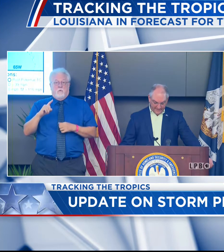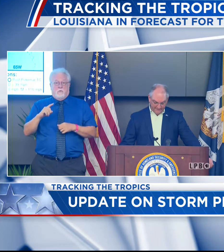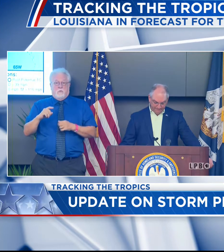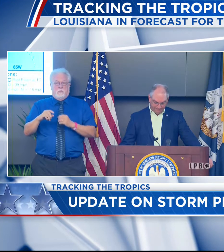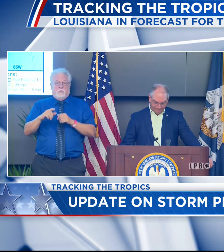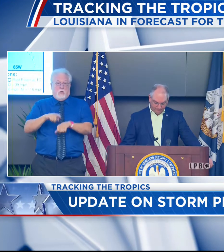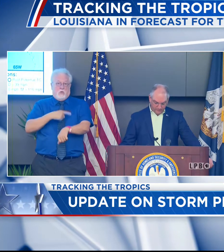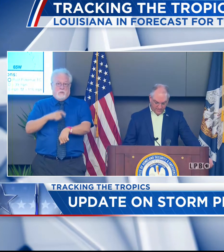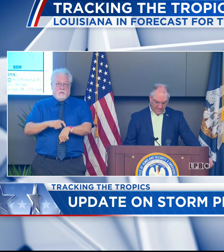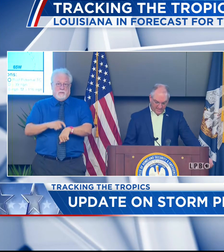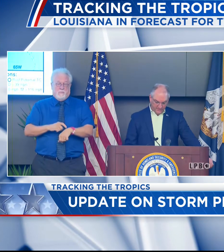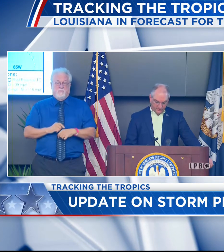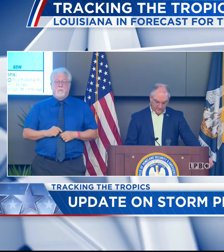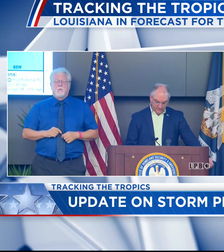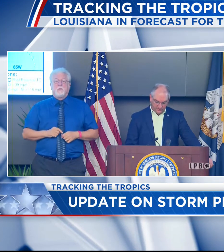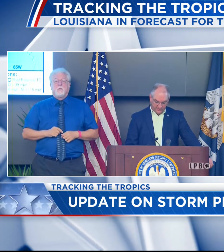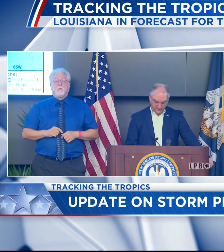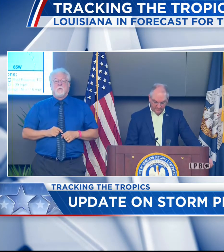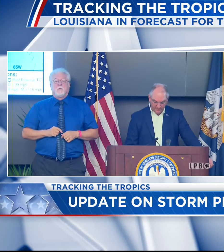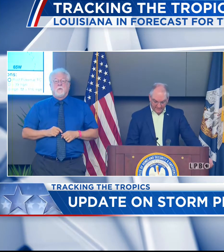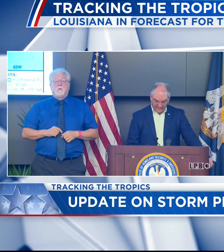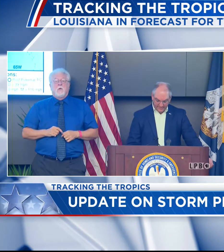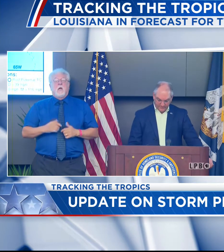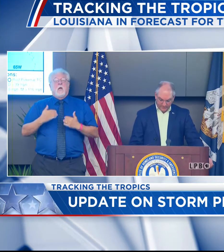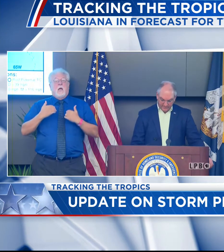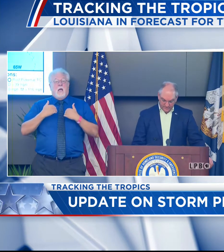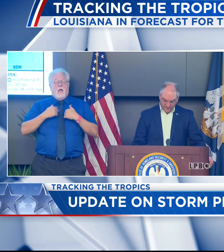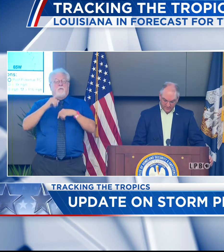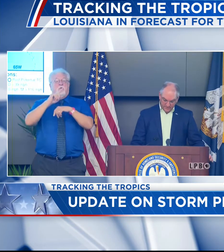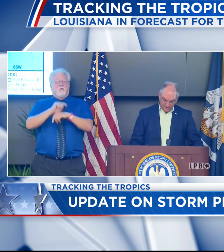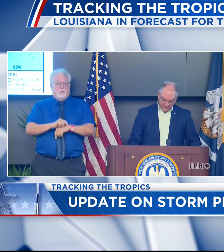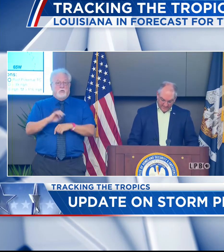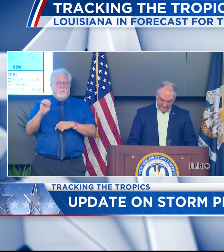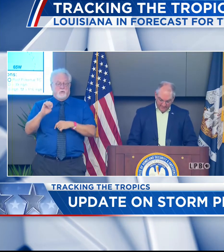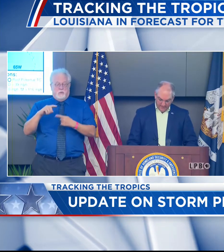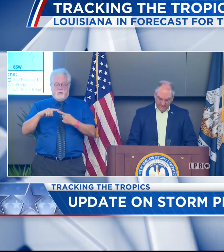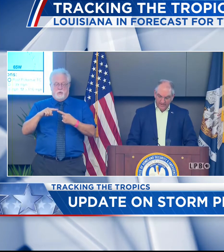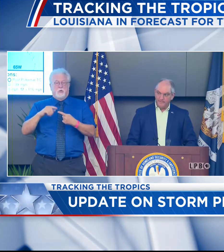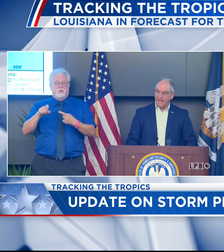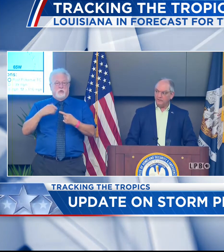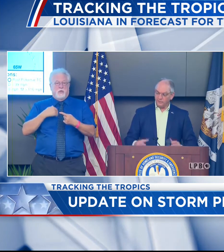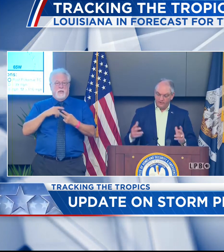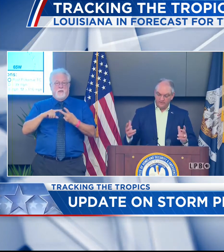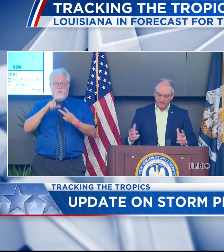MITIGATION MEASURES TO KEEP EACH OTHER SAFE, ESPECIALLY IF WE'RE COMING INTO MORE CONTACT WITH ONE ANOTHER FOR EXTENDED PERIODS